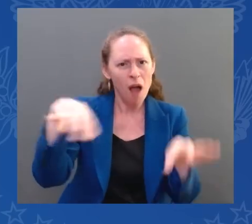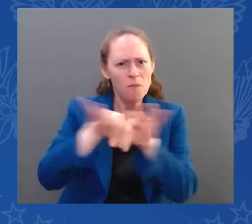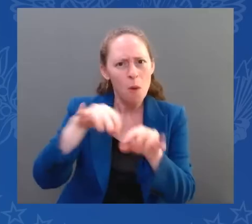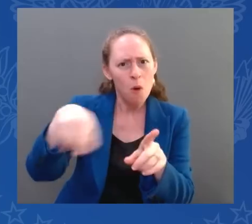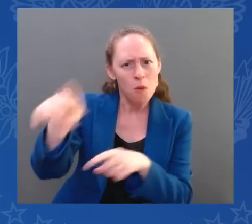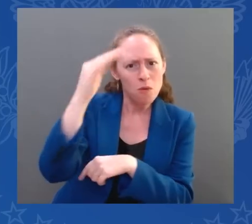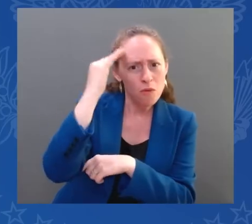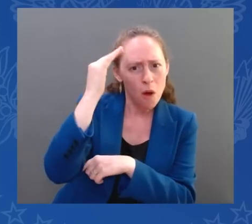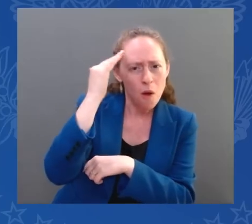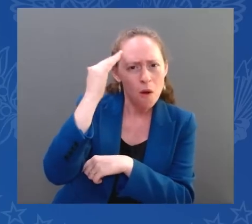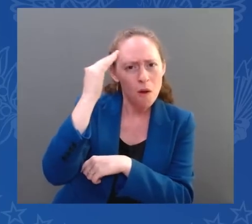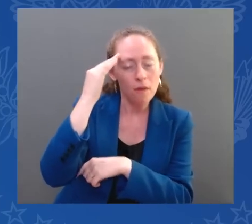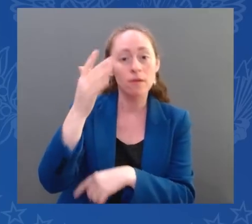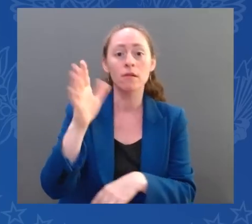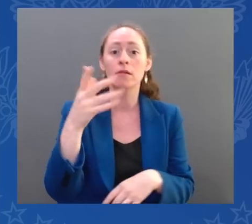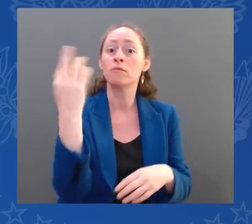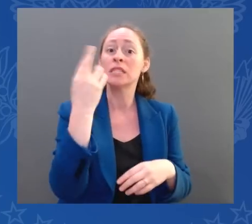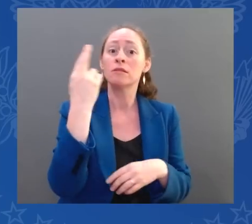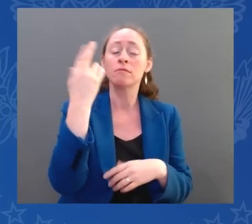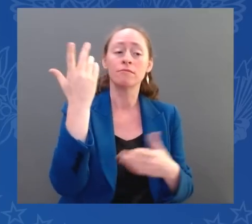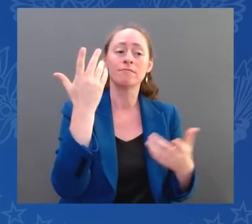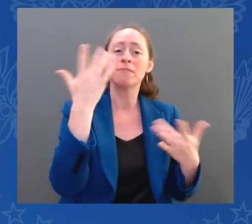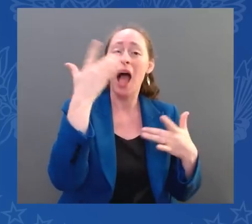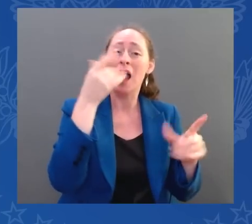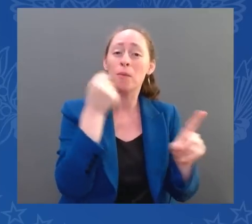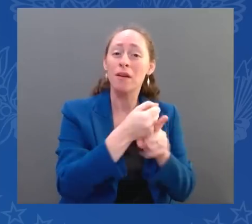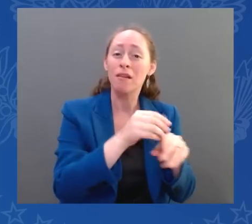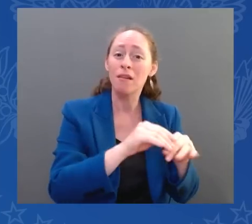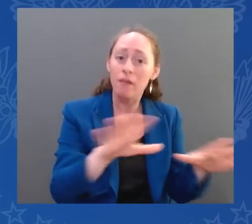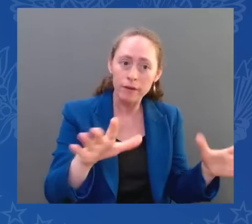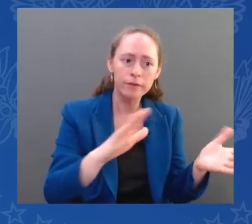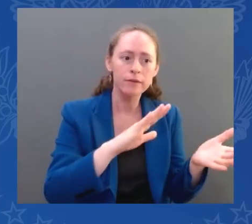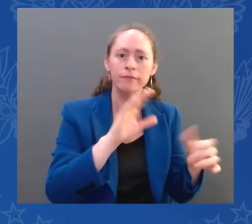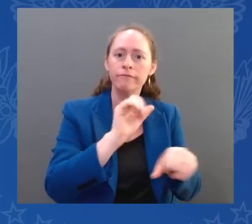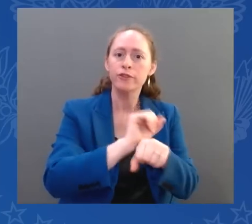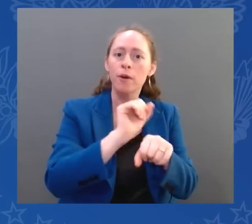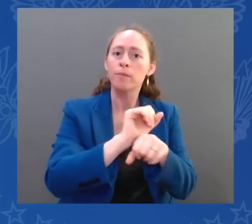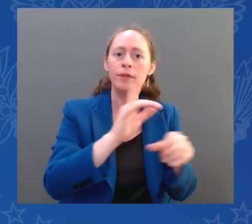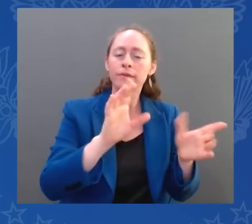We have more Americans working today in the private sector than any day under my predecessor,